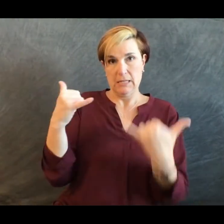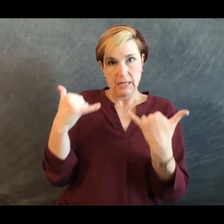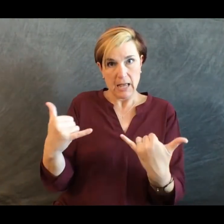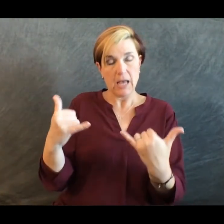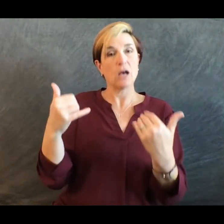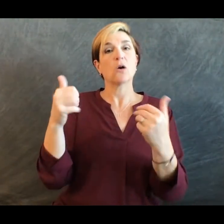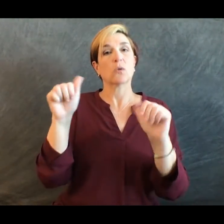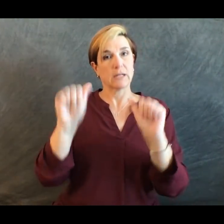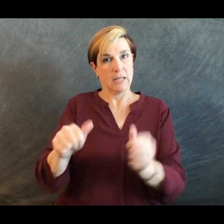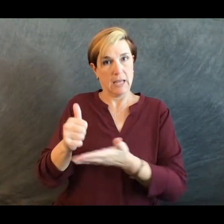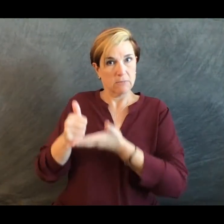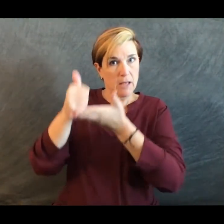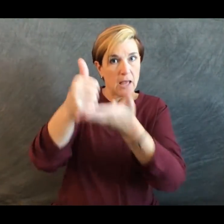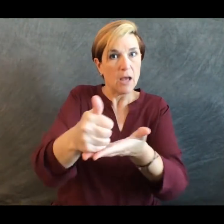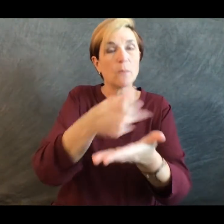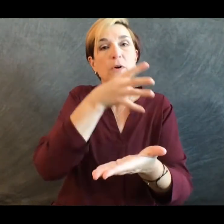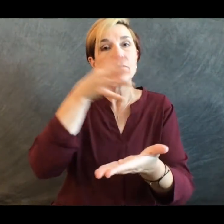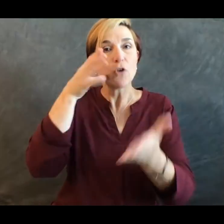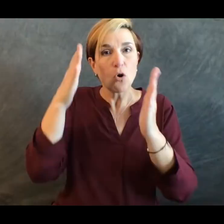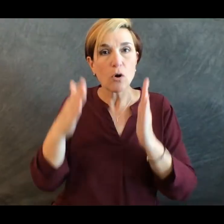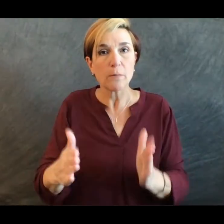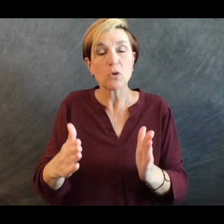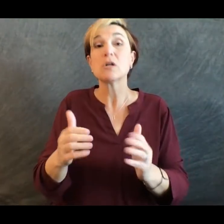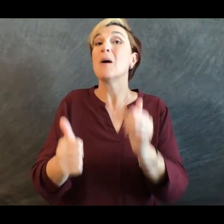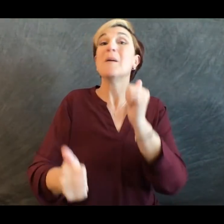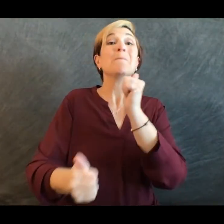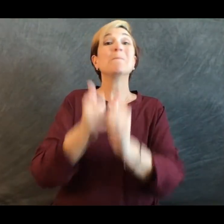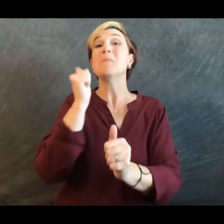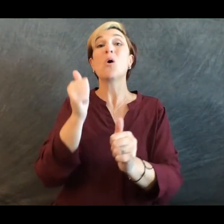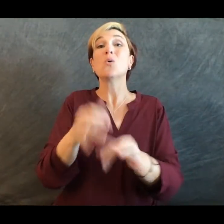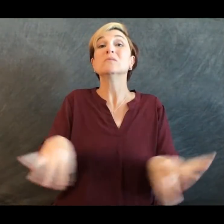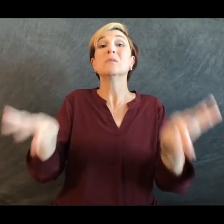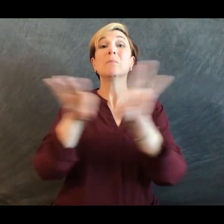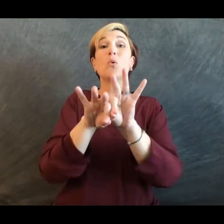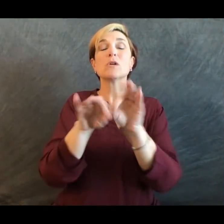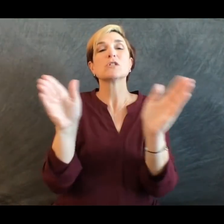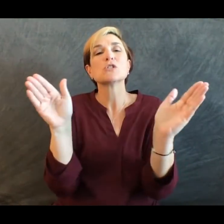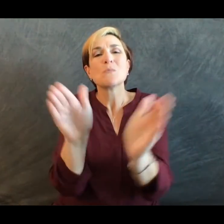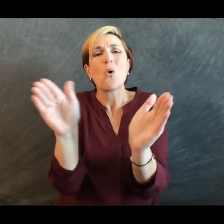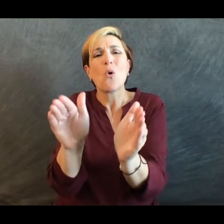especially to the smaller farmers who are very very badly hurting right now